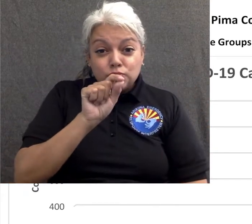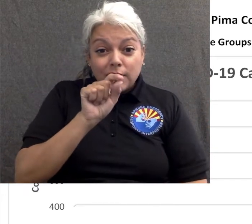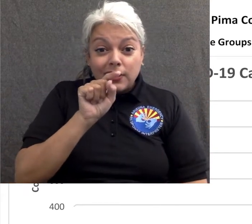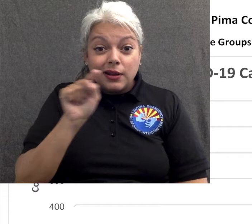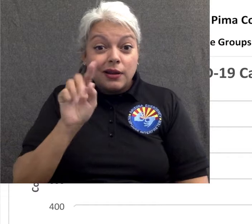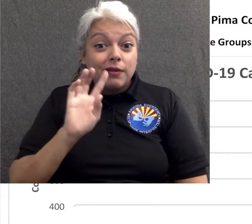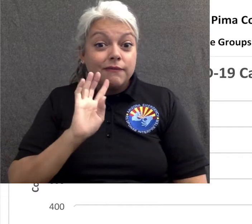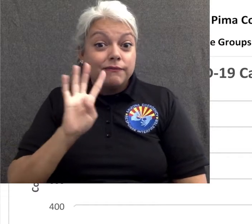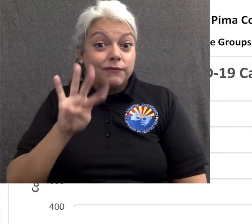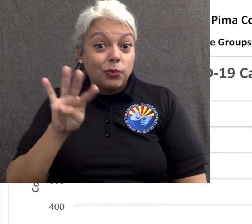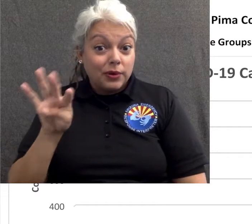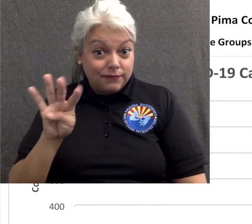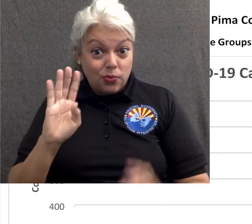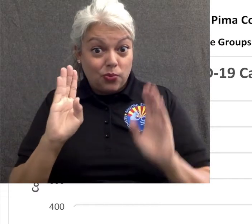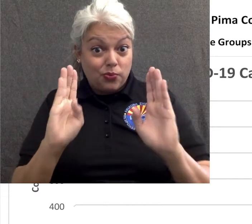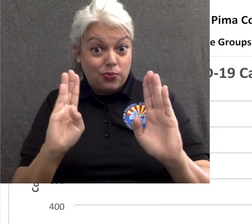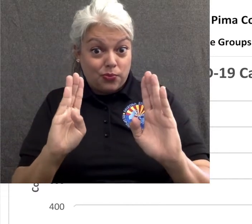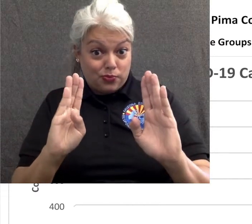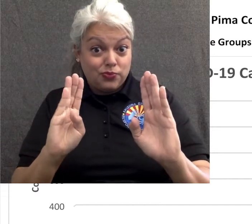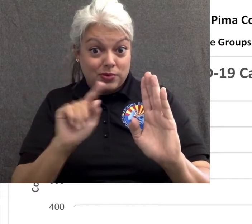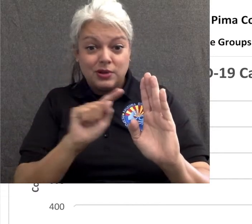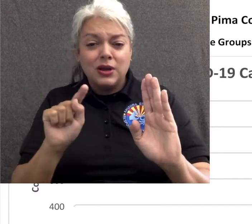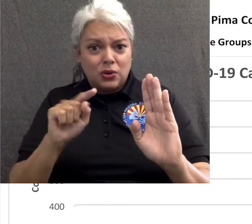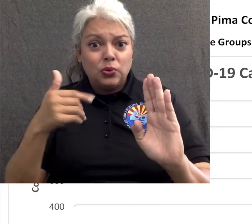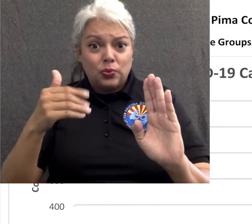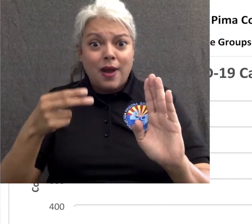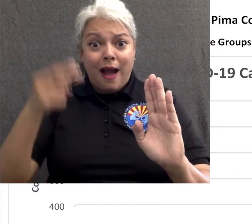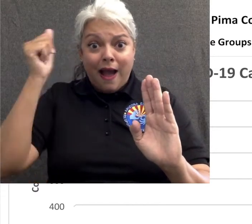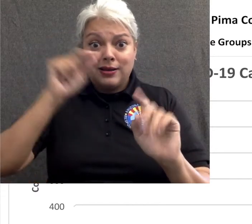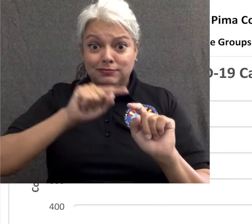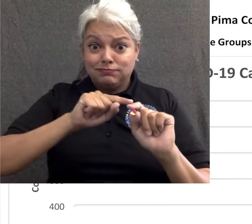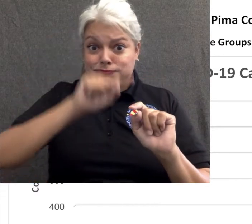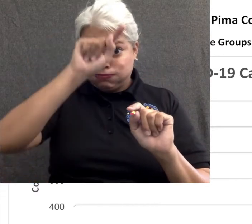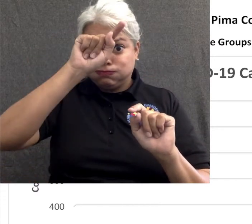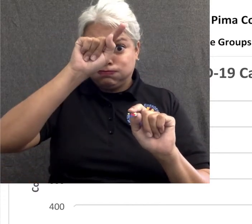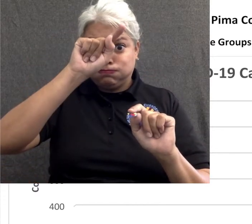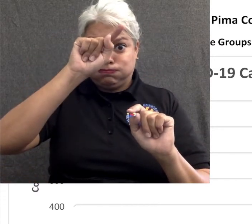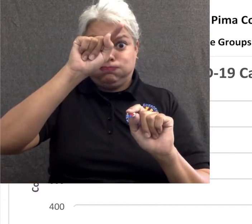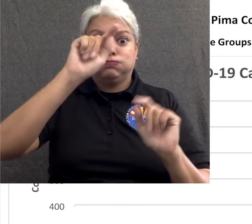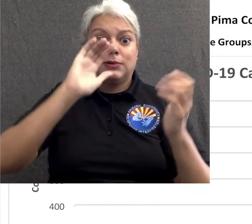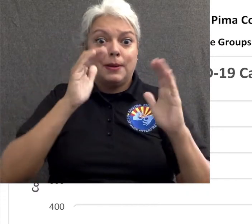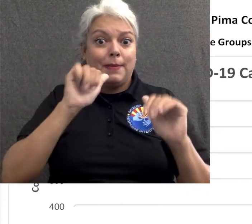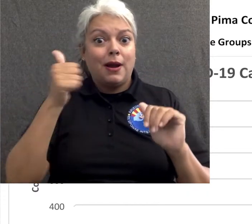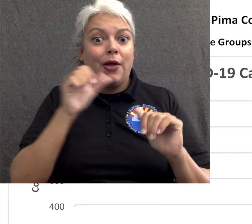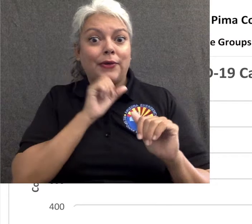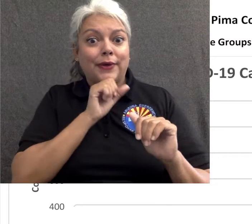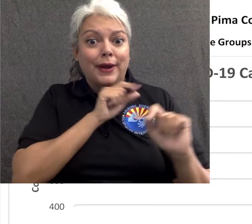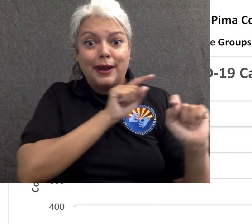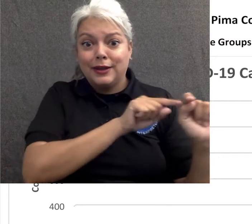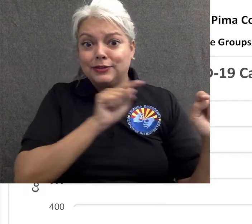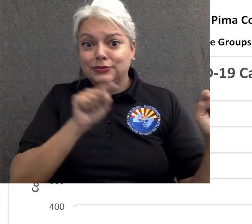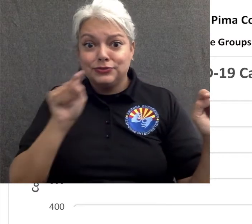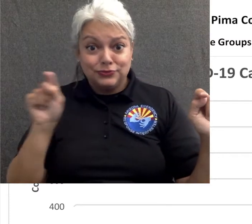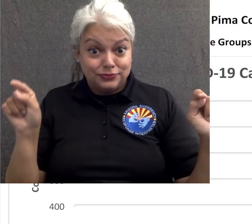is the group that has the highest number of cases and you can see it's significantly higher than any other age group